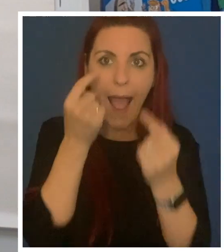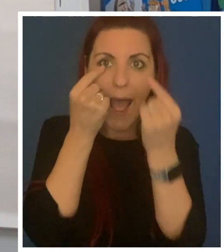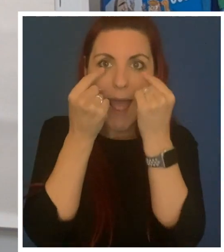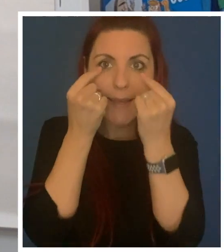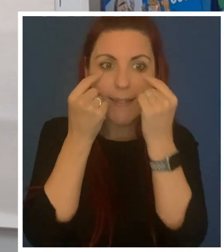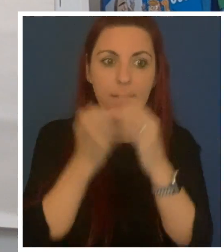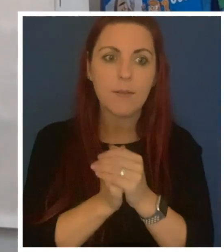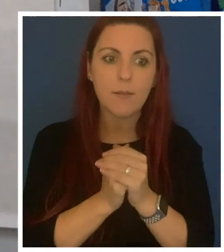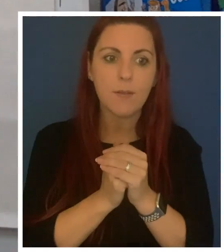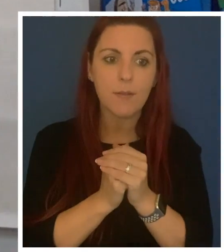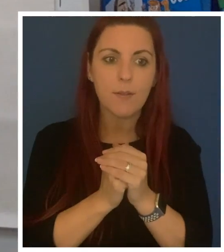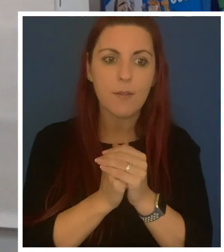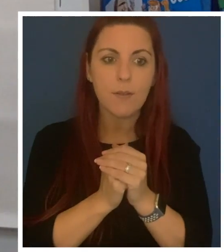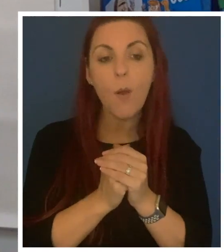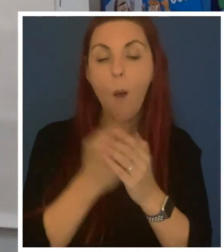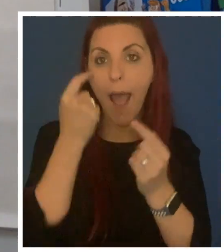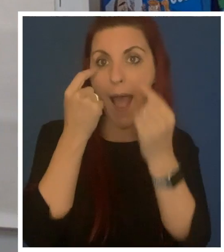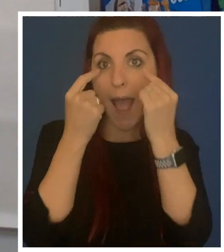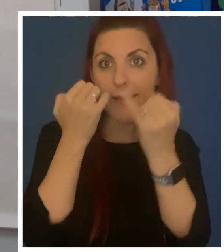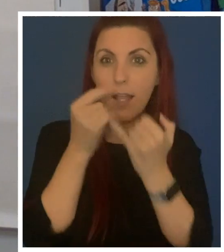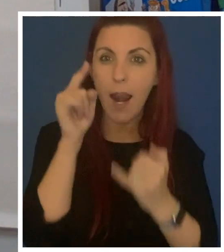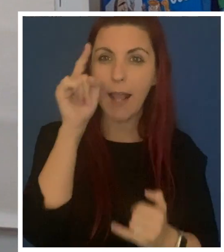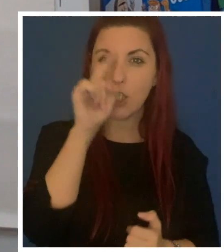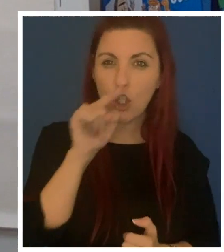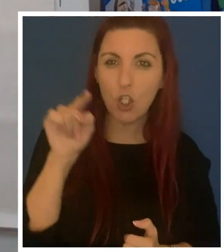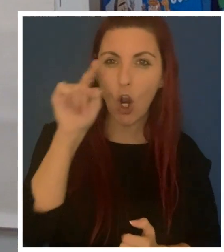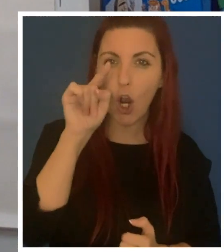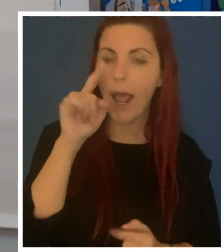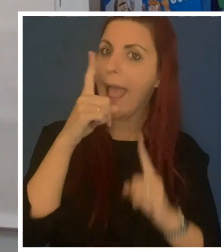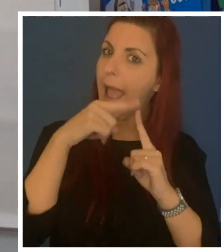we're going to do these as circles, not egg shapes this time because Guzzler is